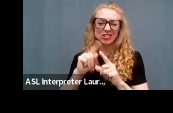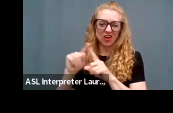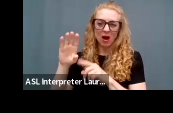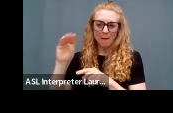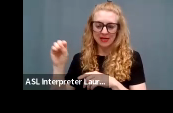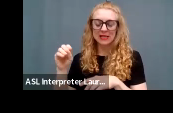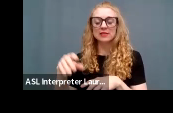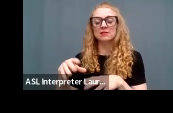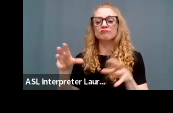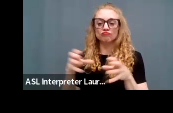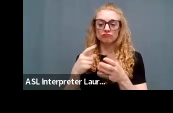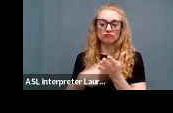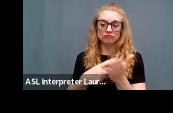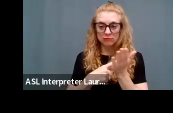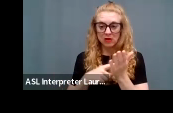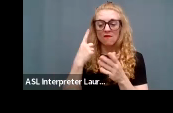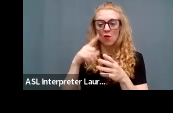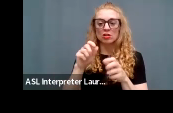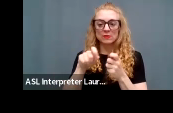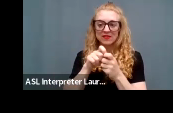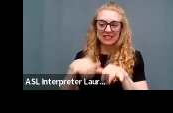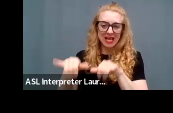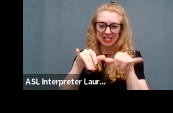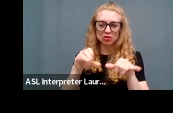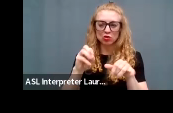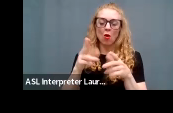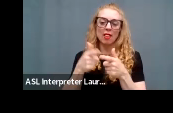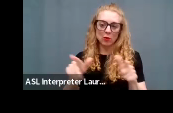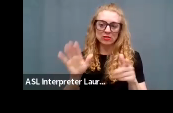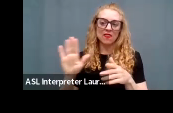standards or languages that their devices talk to each other with the three primary